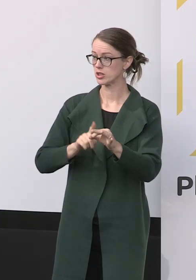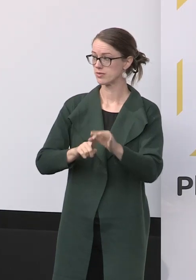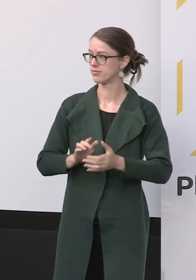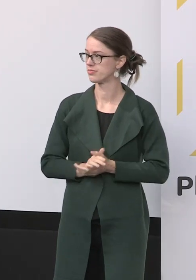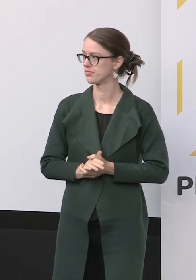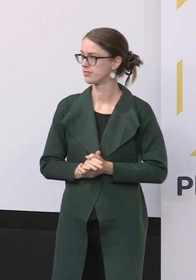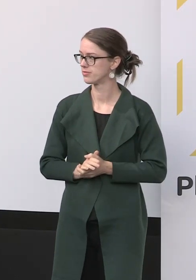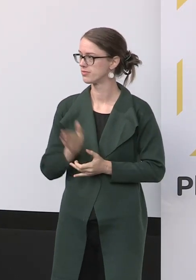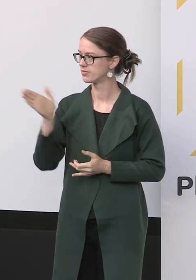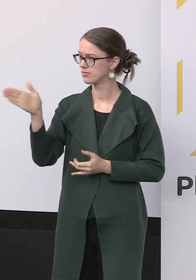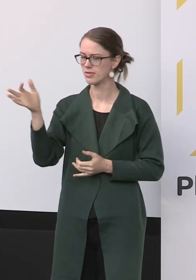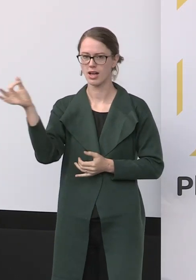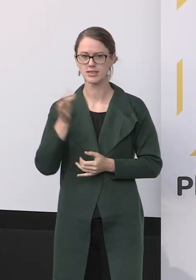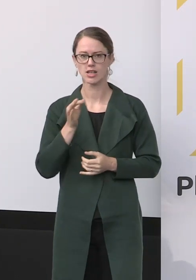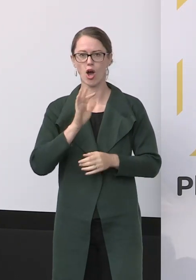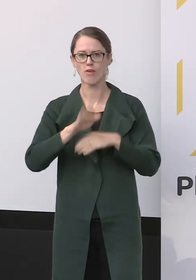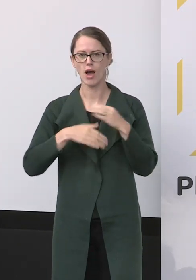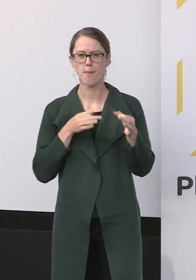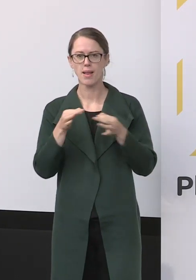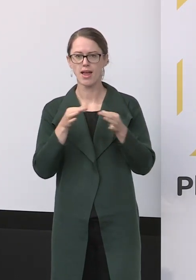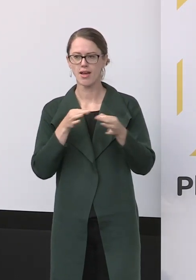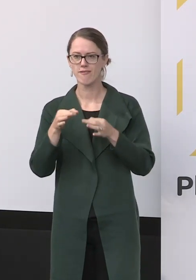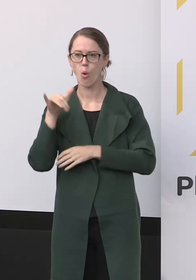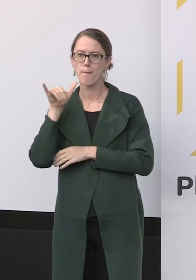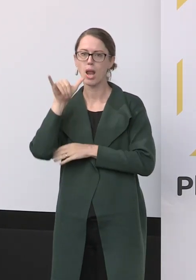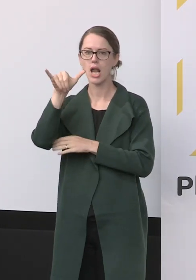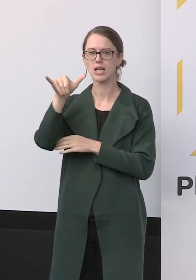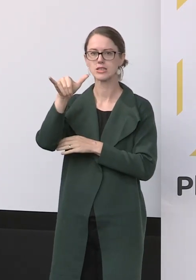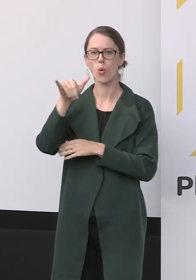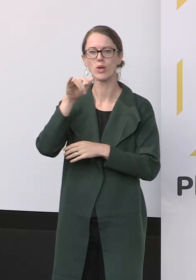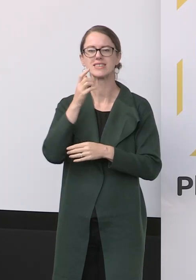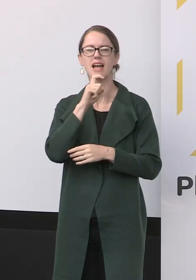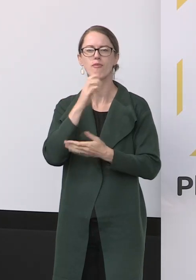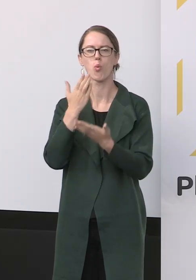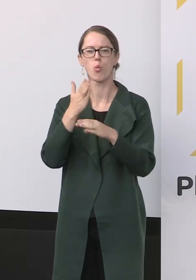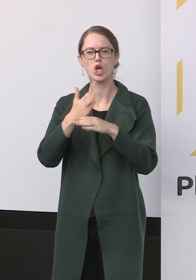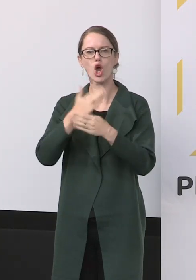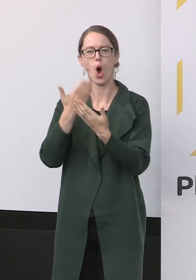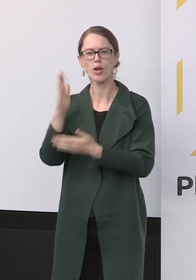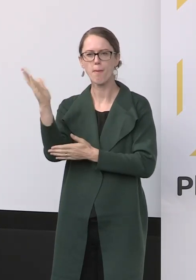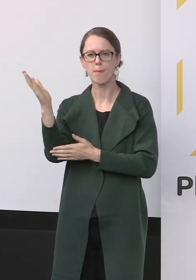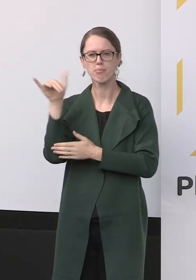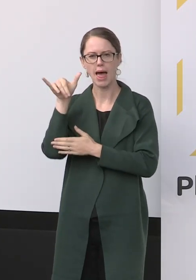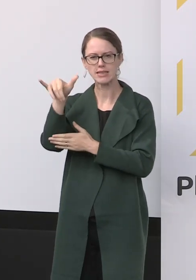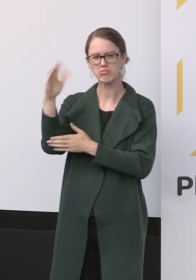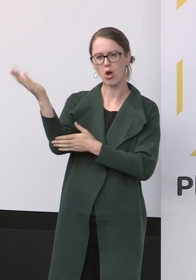long weekend - stay safe and well. I'm open to questions. Are you working